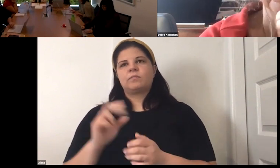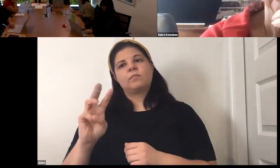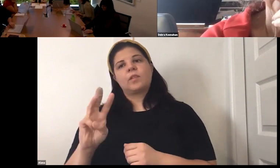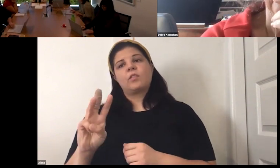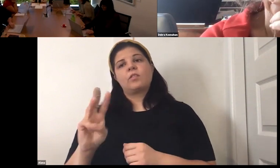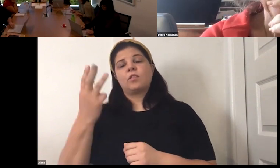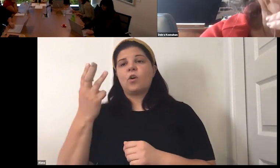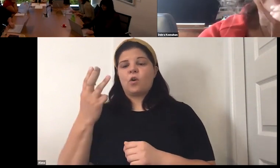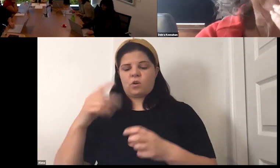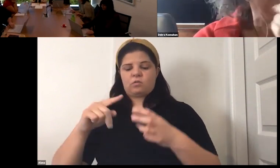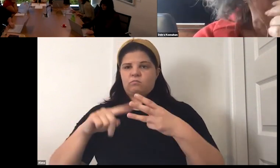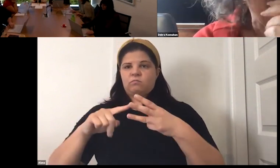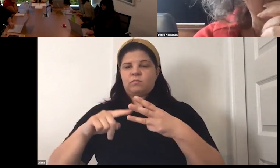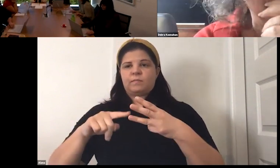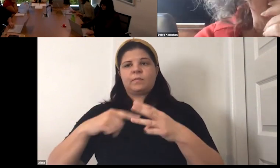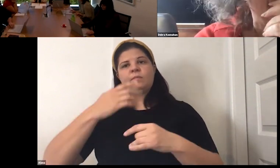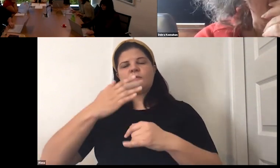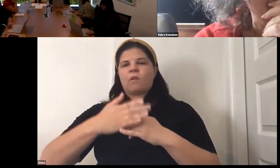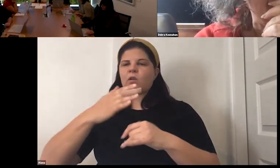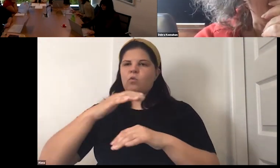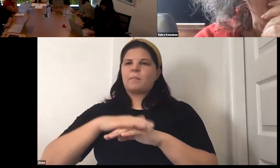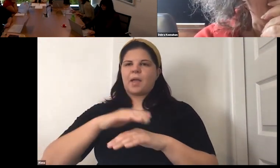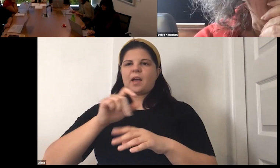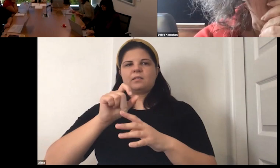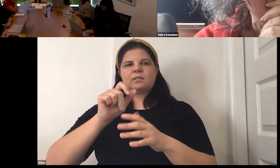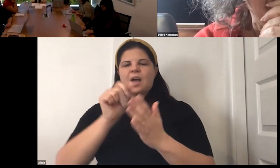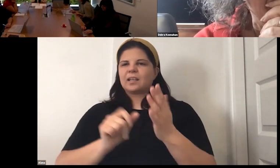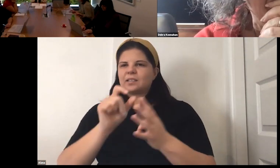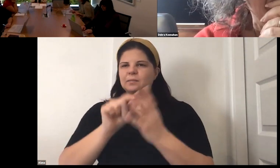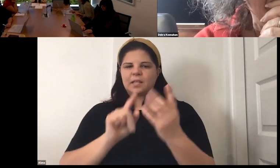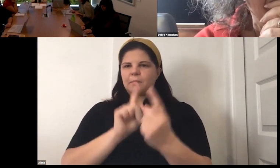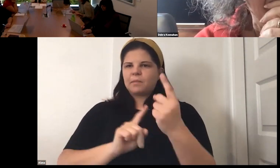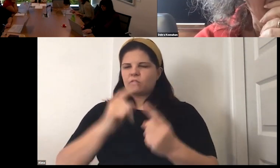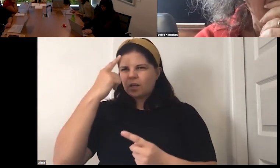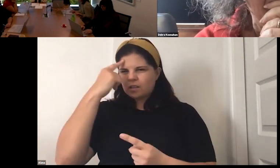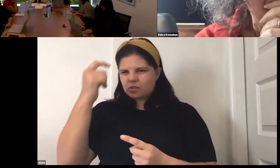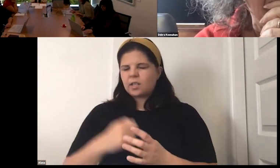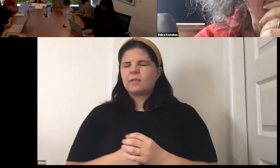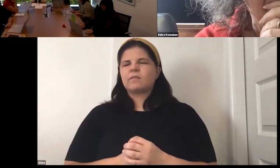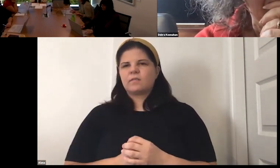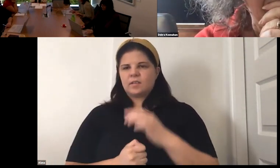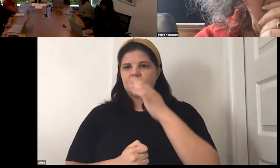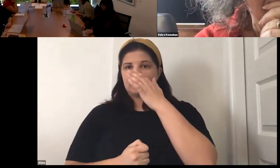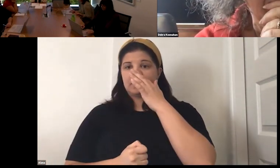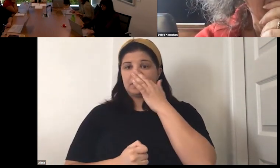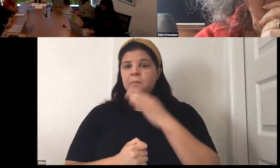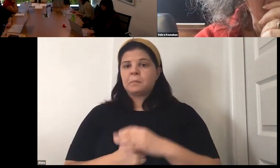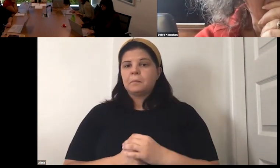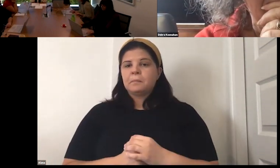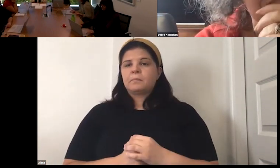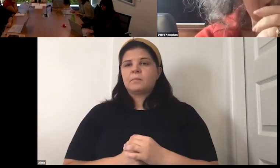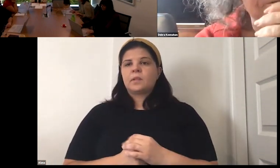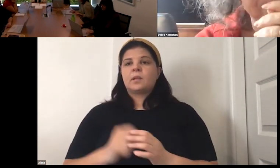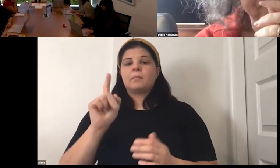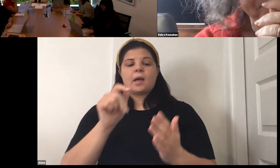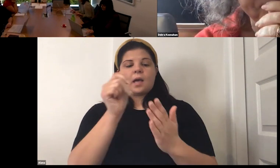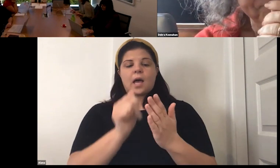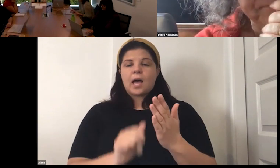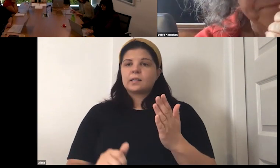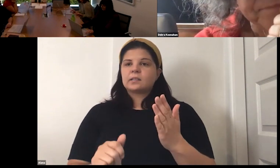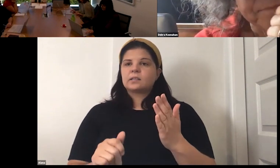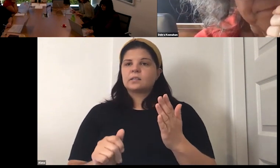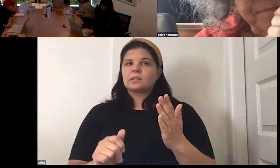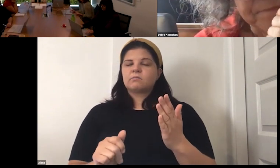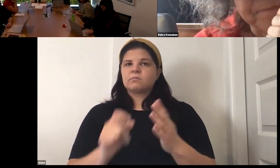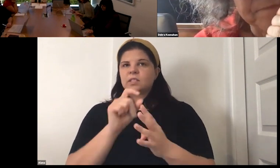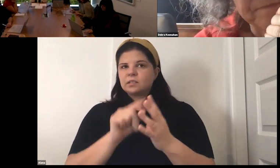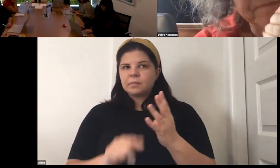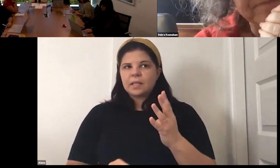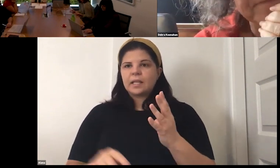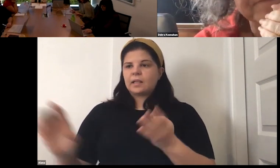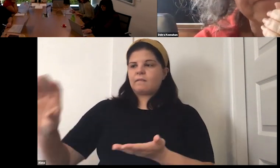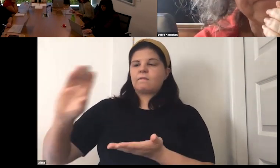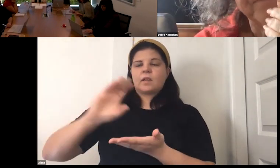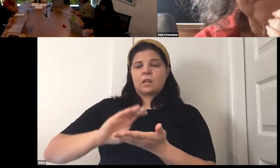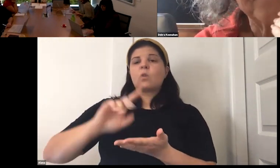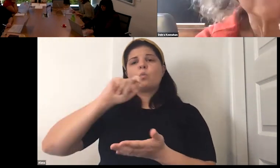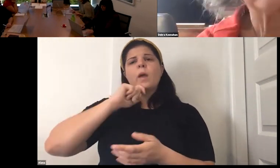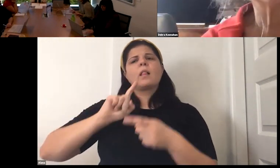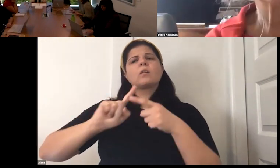initiative, but we have had the arts and disability funding will continue for the next three years.